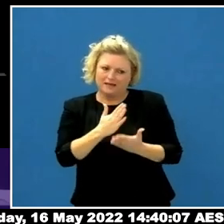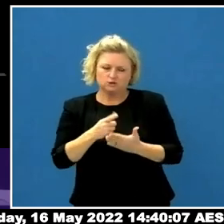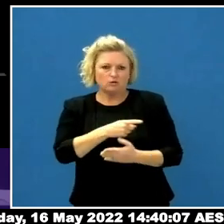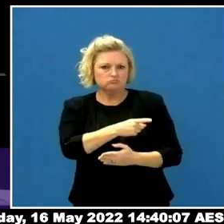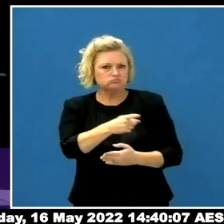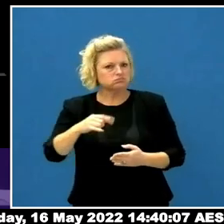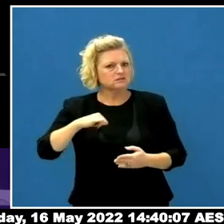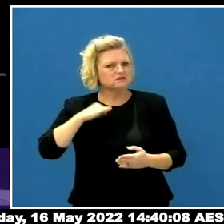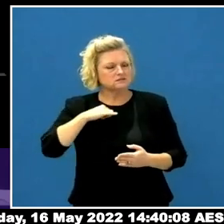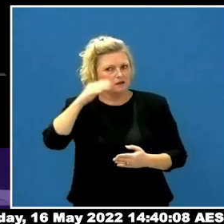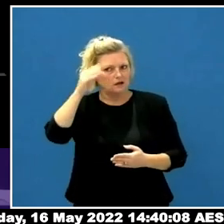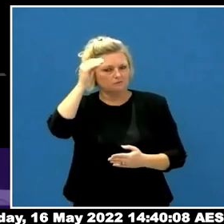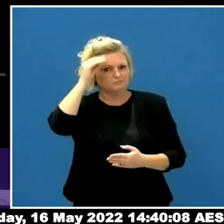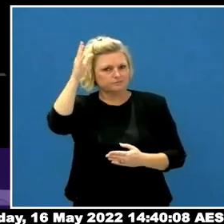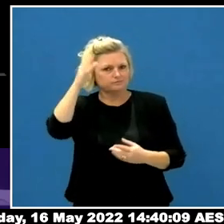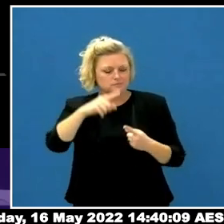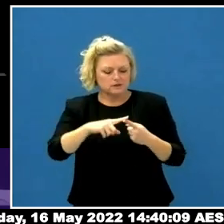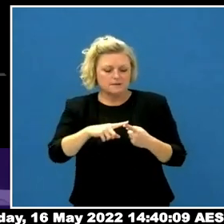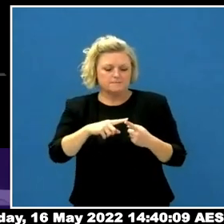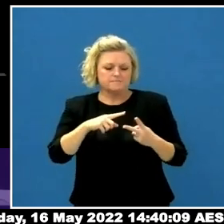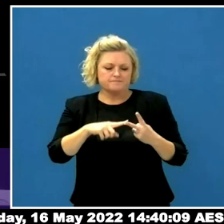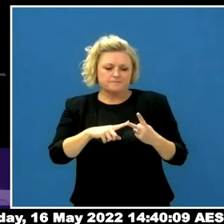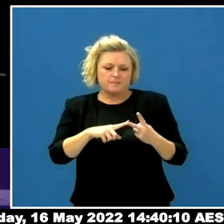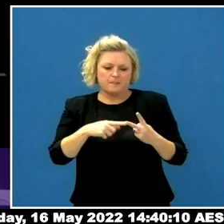sequences and we were forever in training.